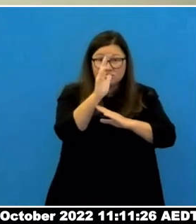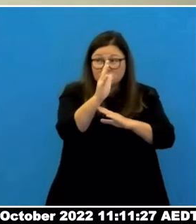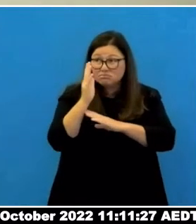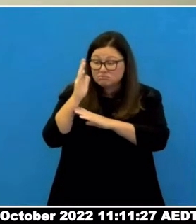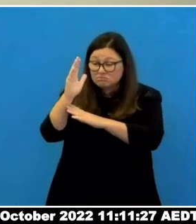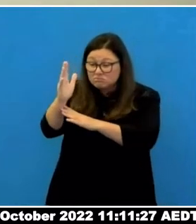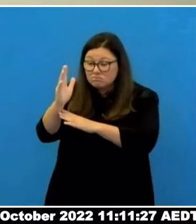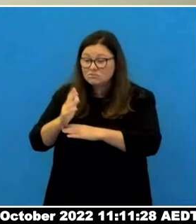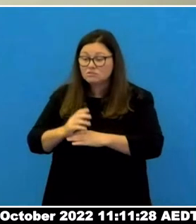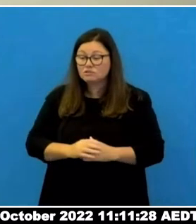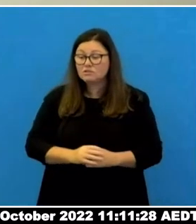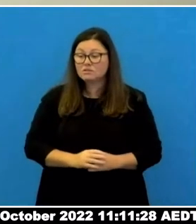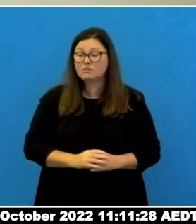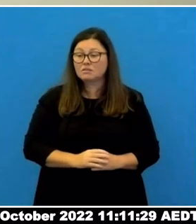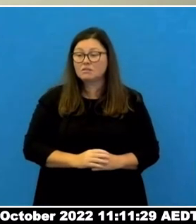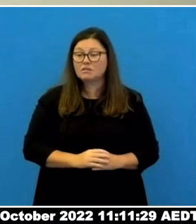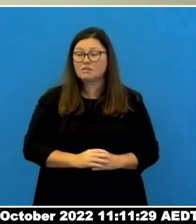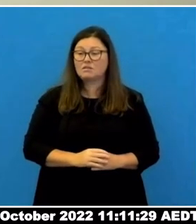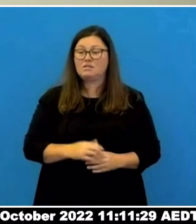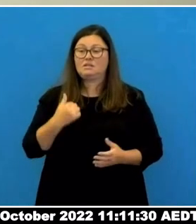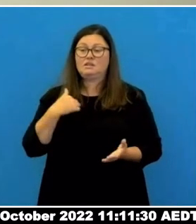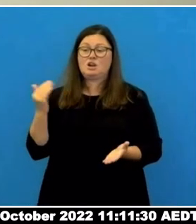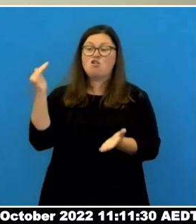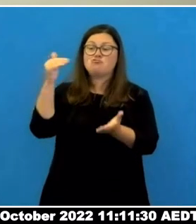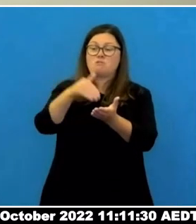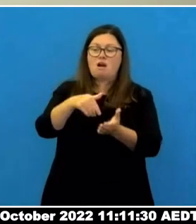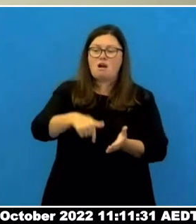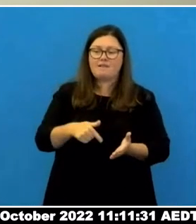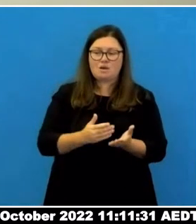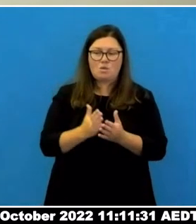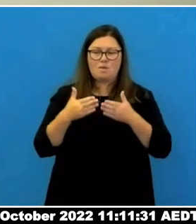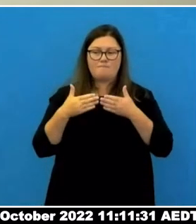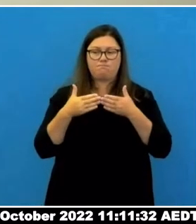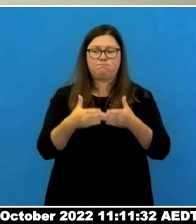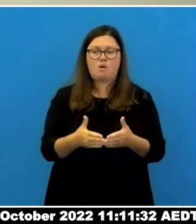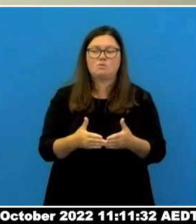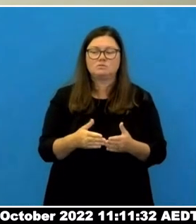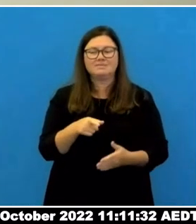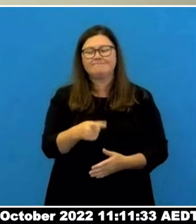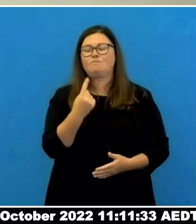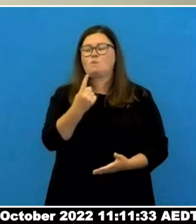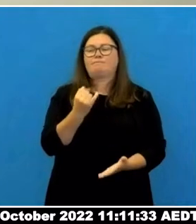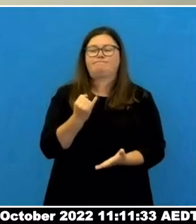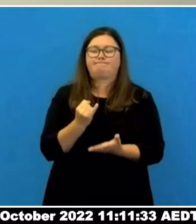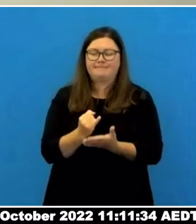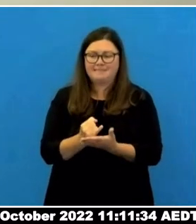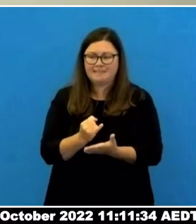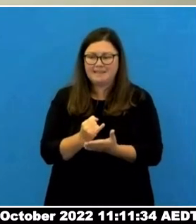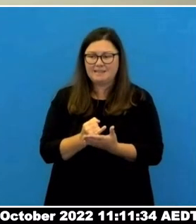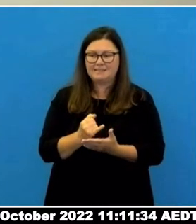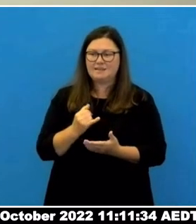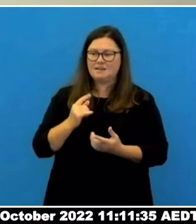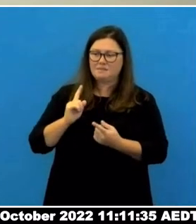and what the experience I had because of that that fault is such as